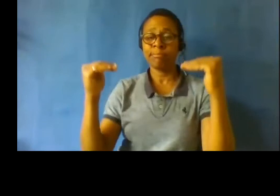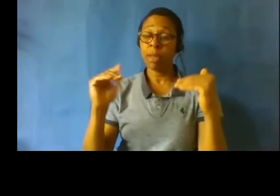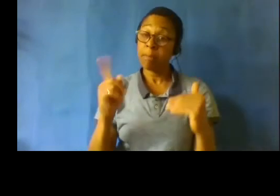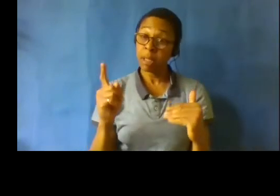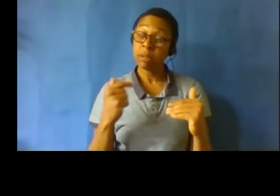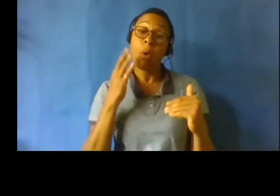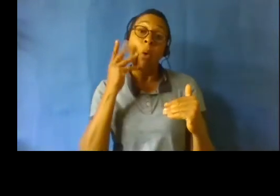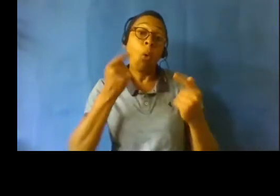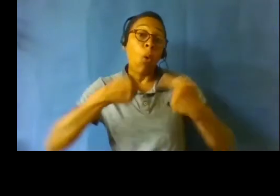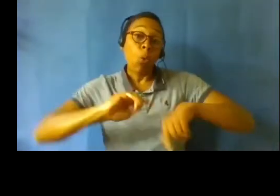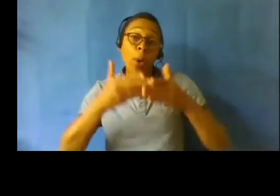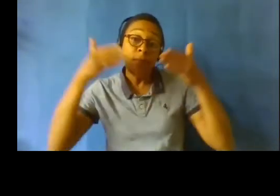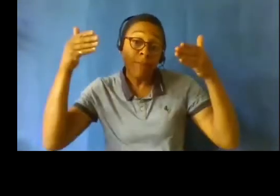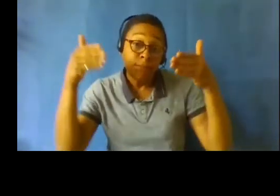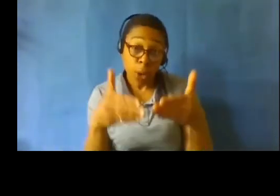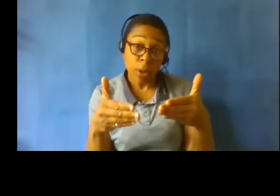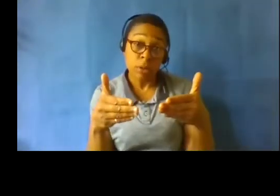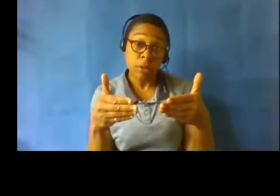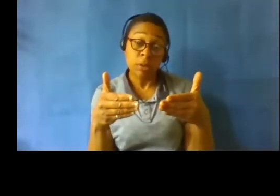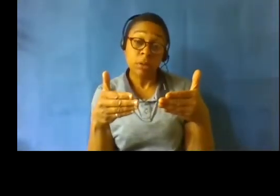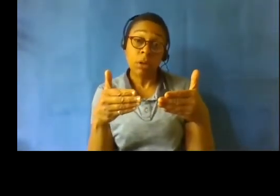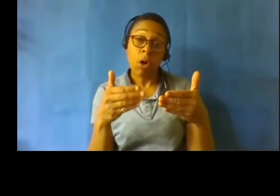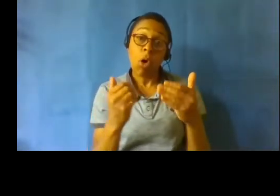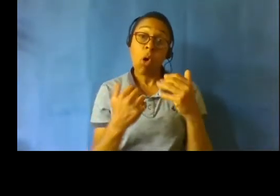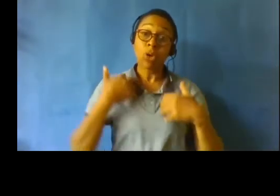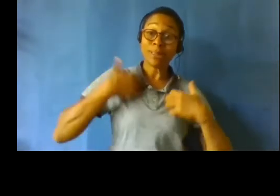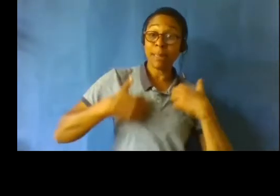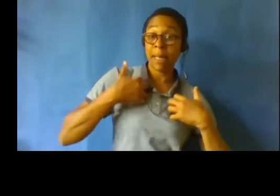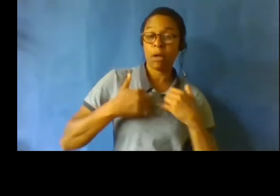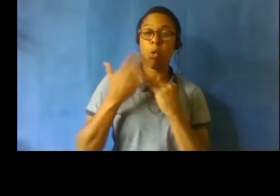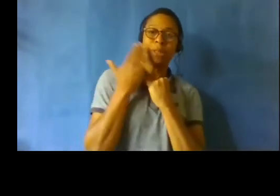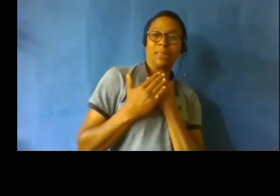the hierarchies of conventional language we can even go beyond the agency of